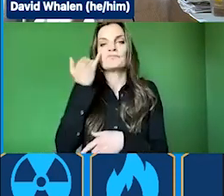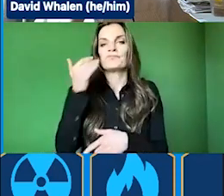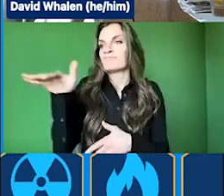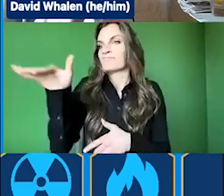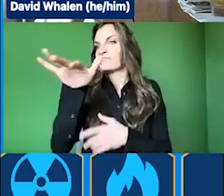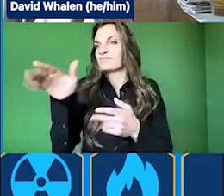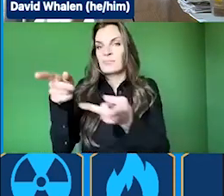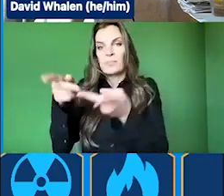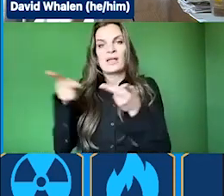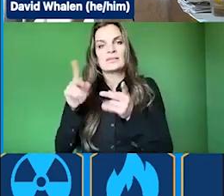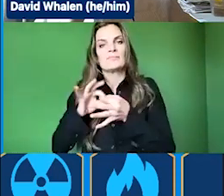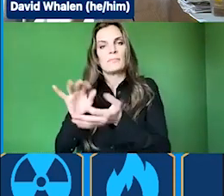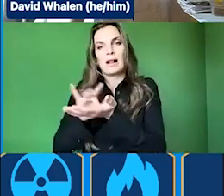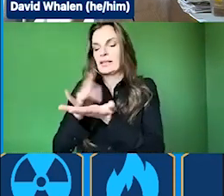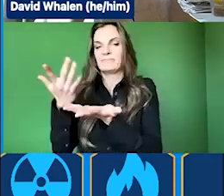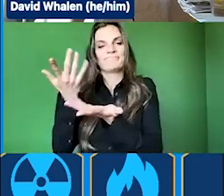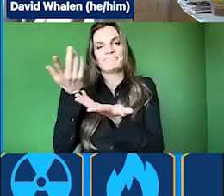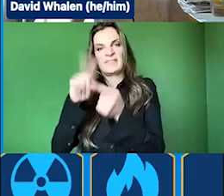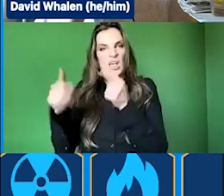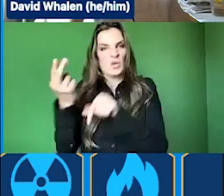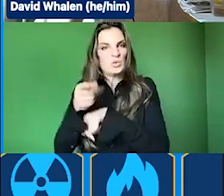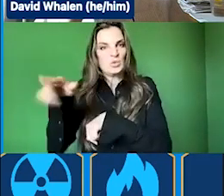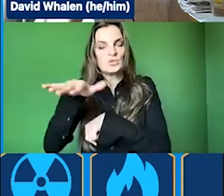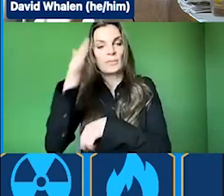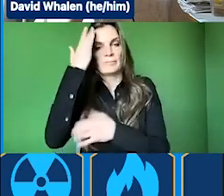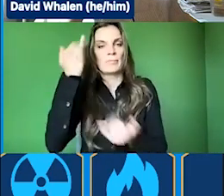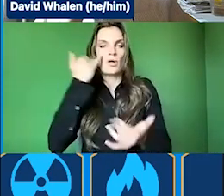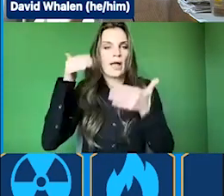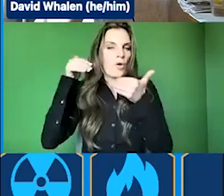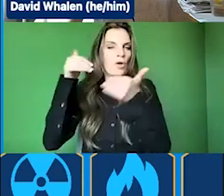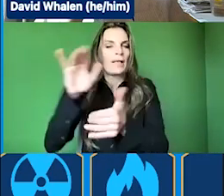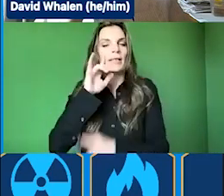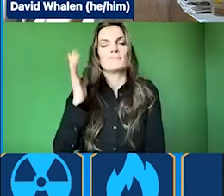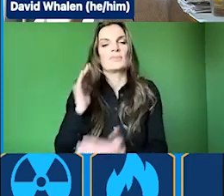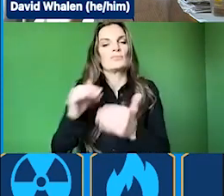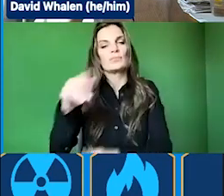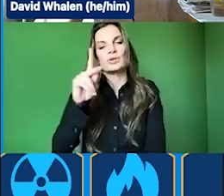Right. So hurricane Katrina is an example where the building was actually damaged in lots of